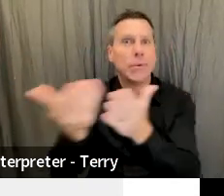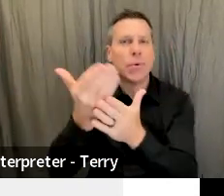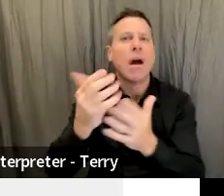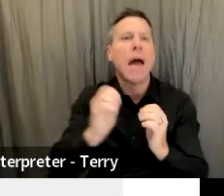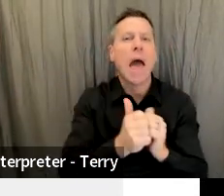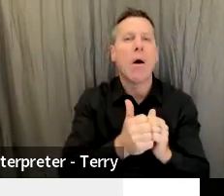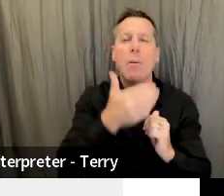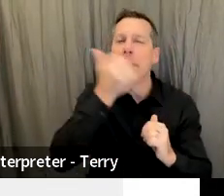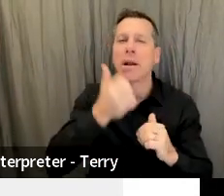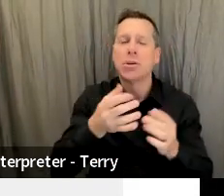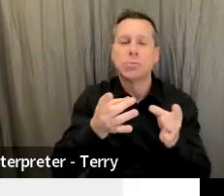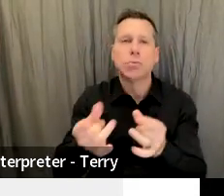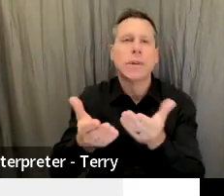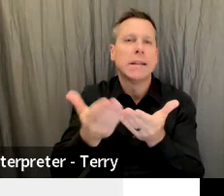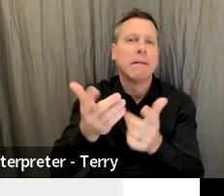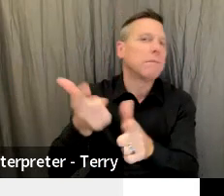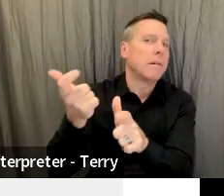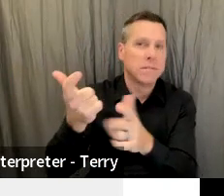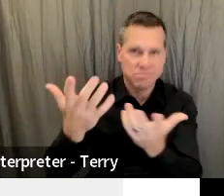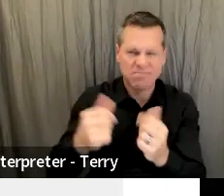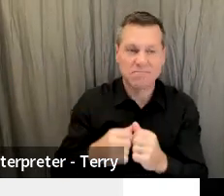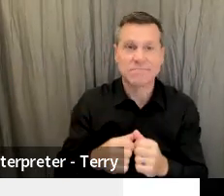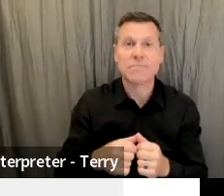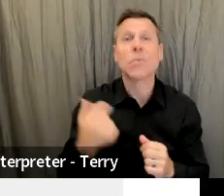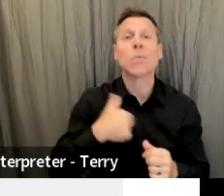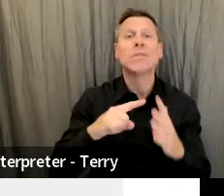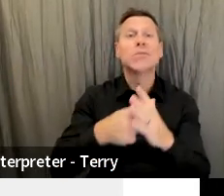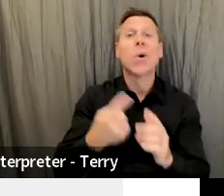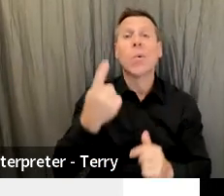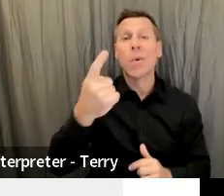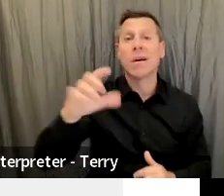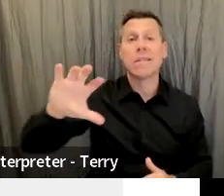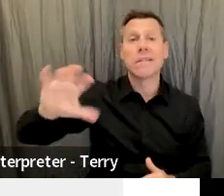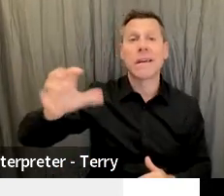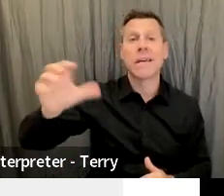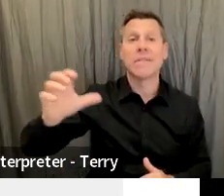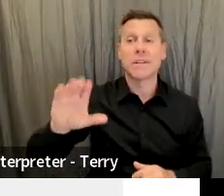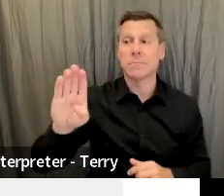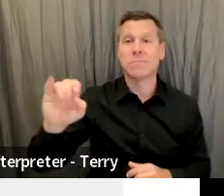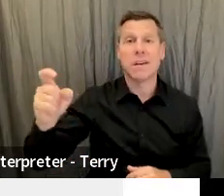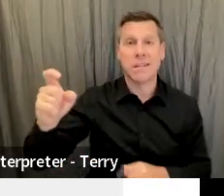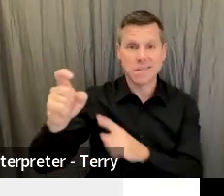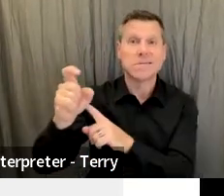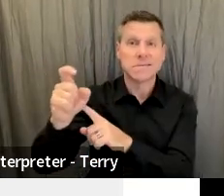So we started with one shared canvas sandbox that we all had access to as teachers,